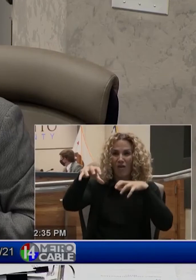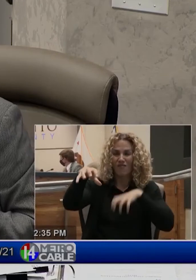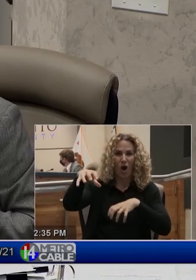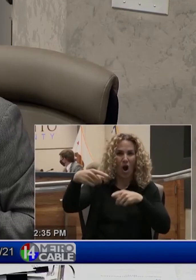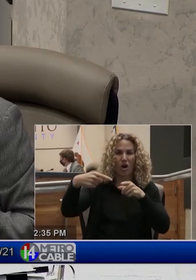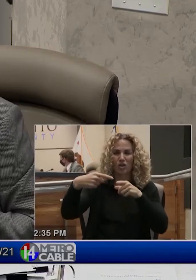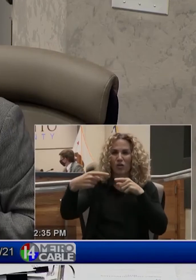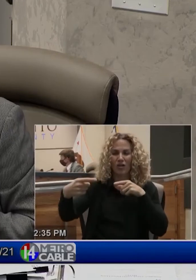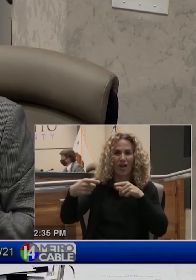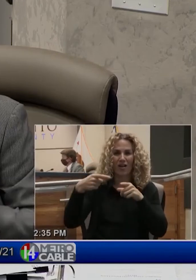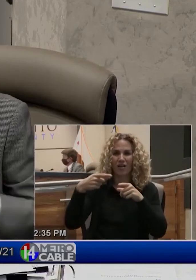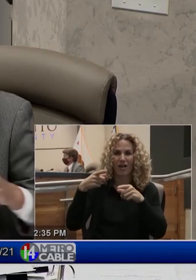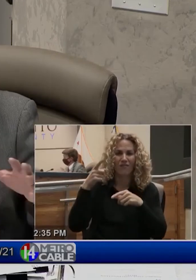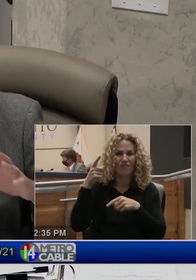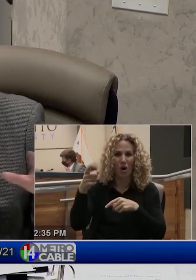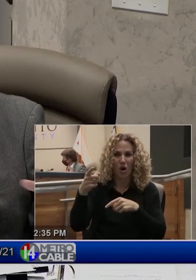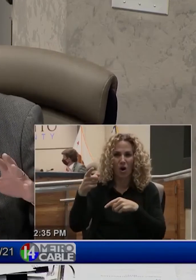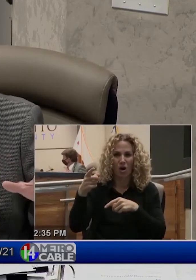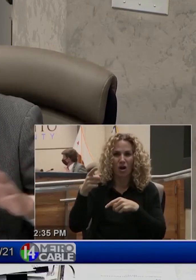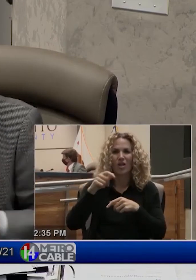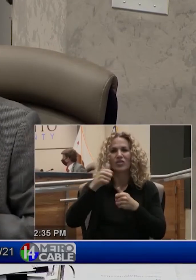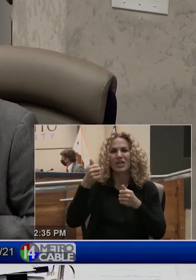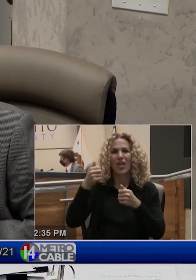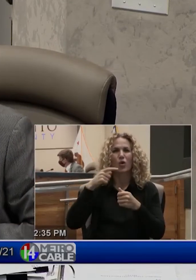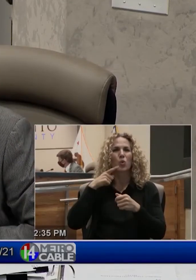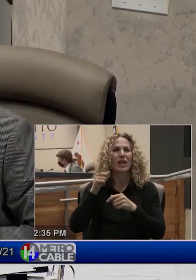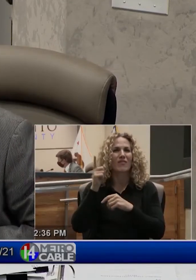HAVING A SECOND PUBLIC HEARING SOME REMOTENESS AND GETTING